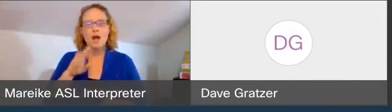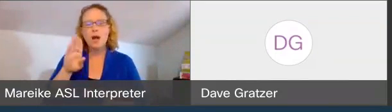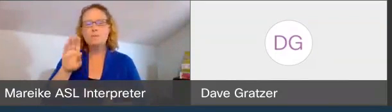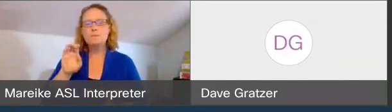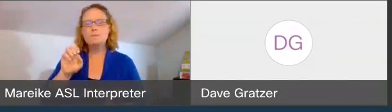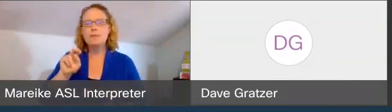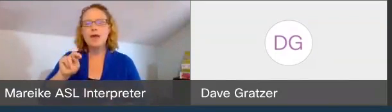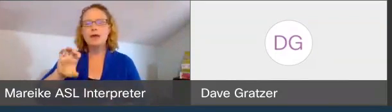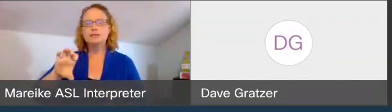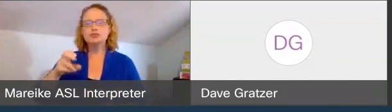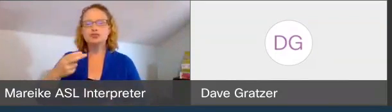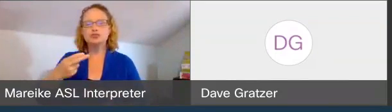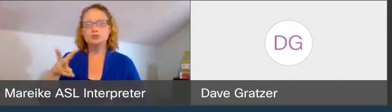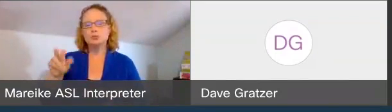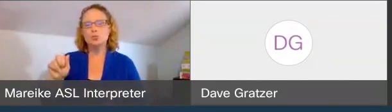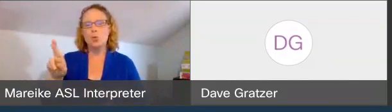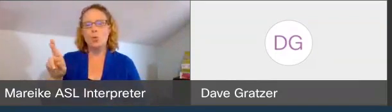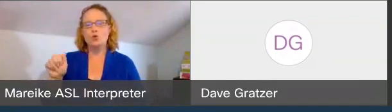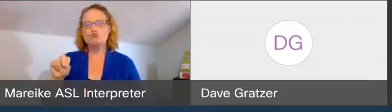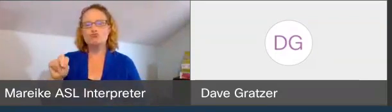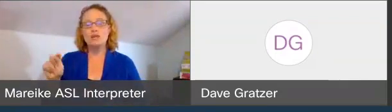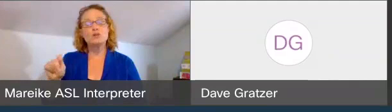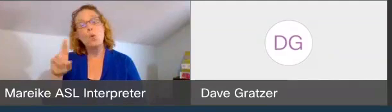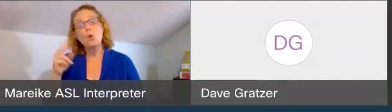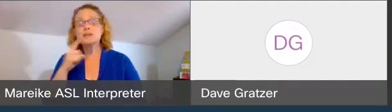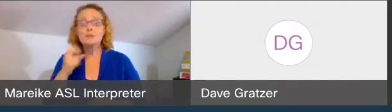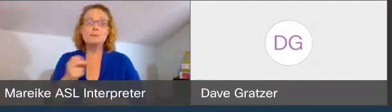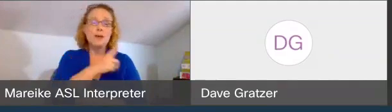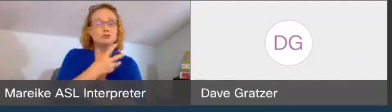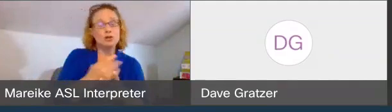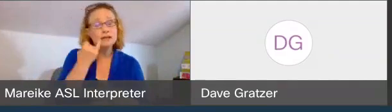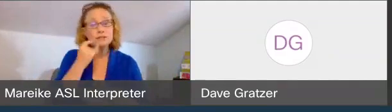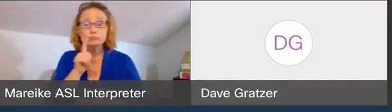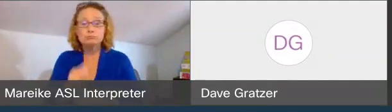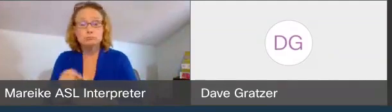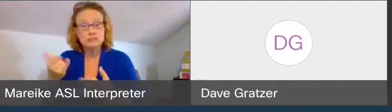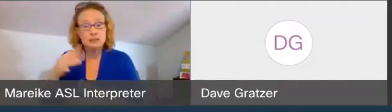someone going back into jail if they're truly still engaged with the ACT team.